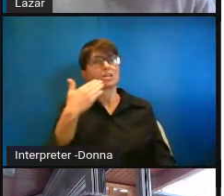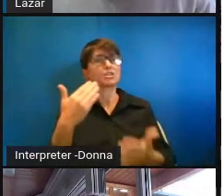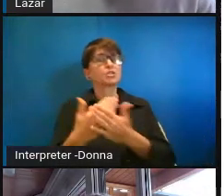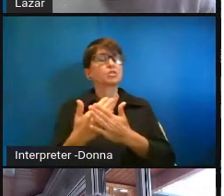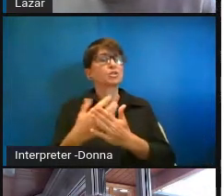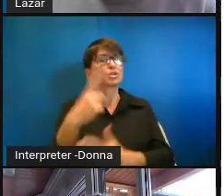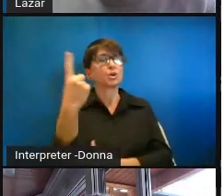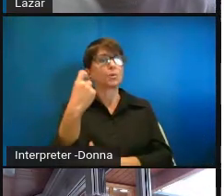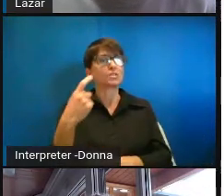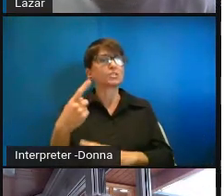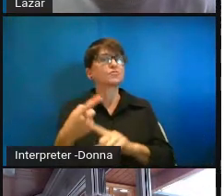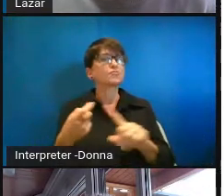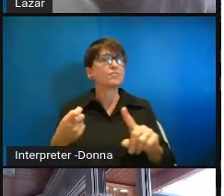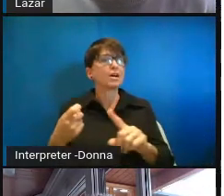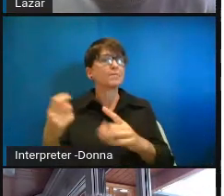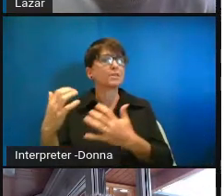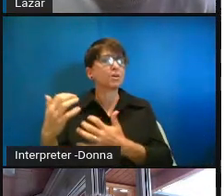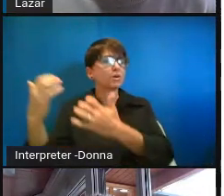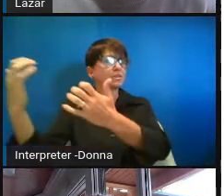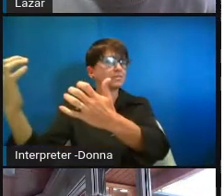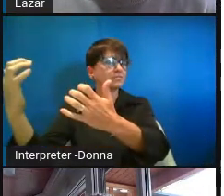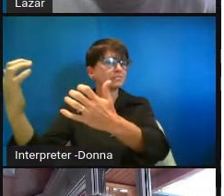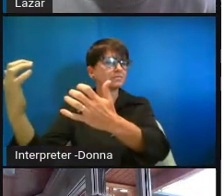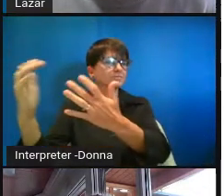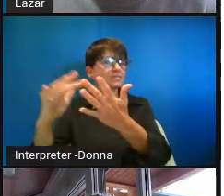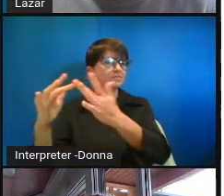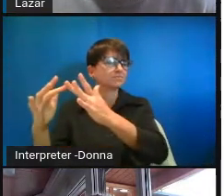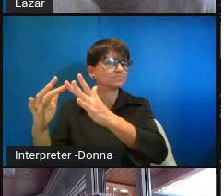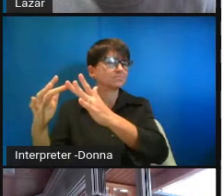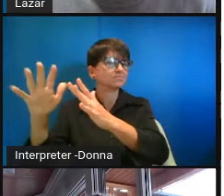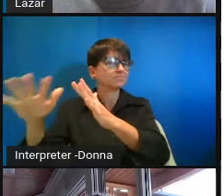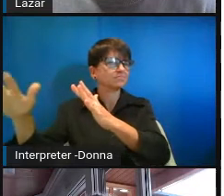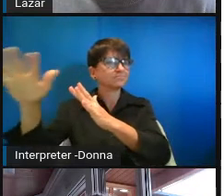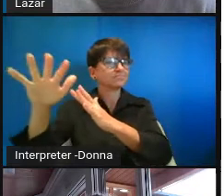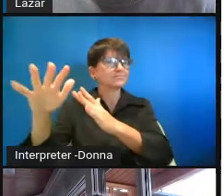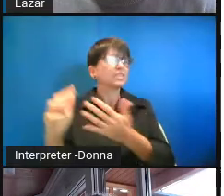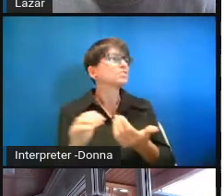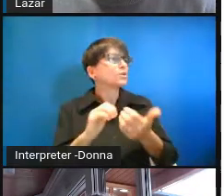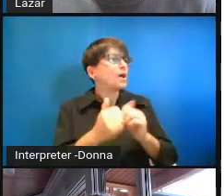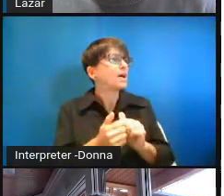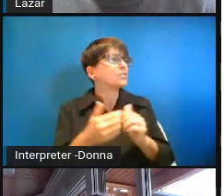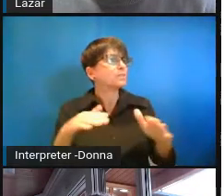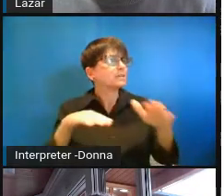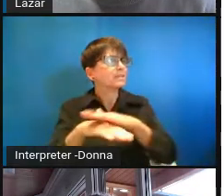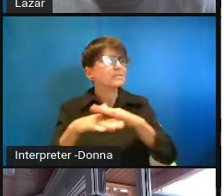that what is the best solution to make a slider accessible if the client insists on it?